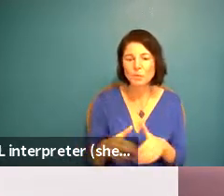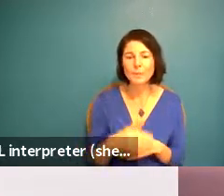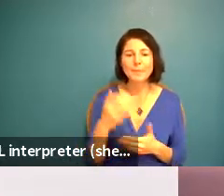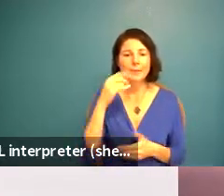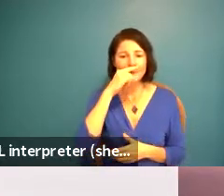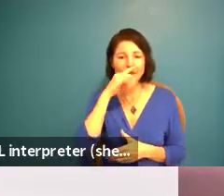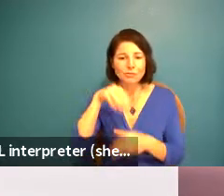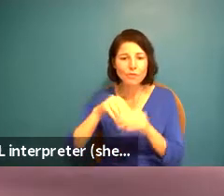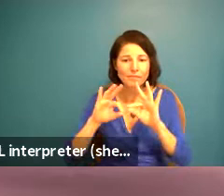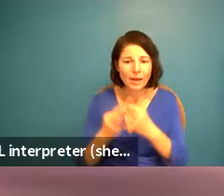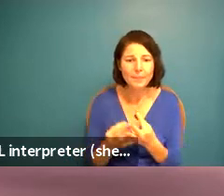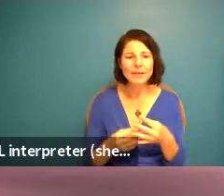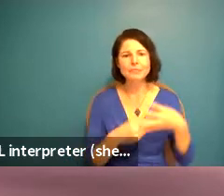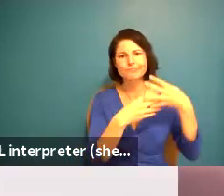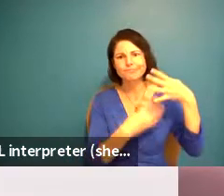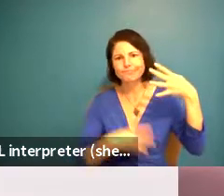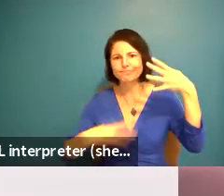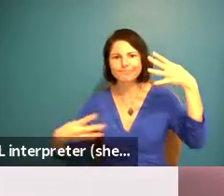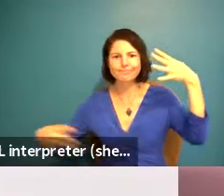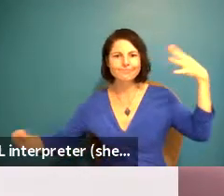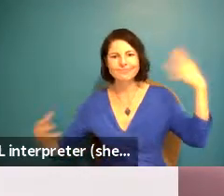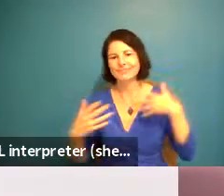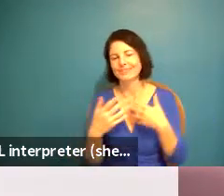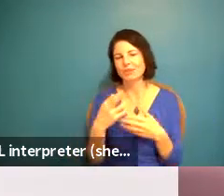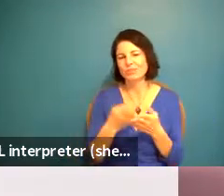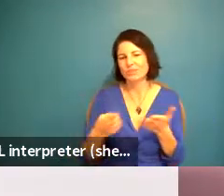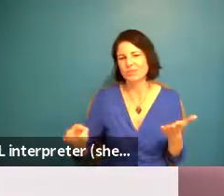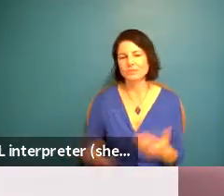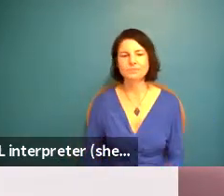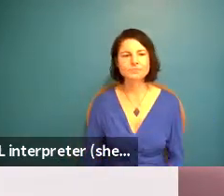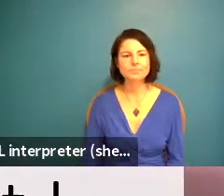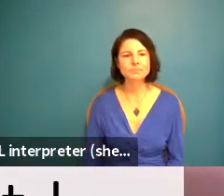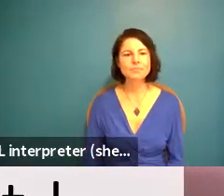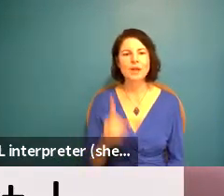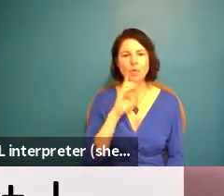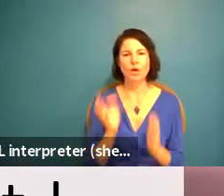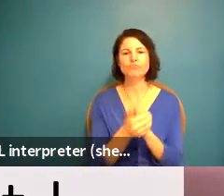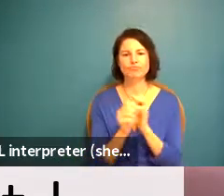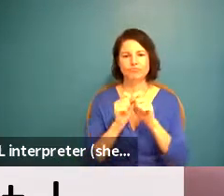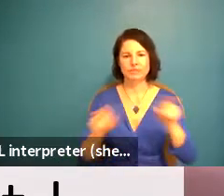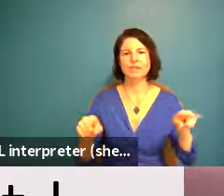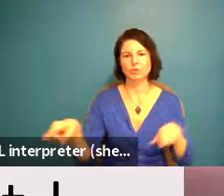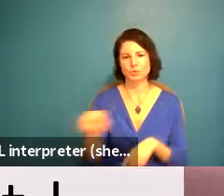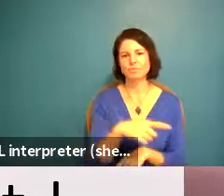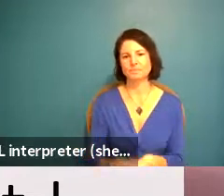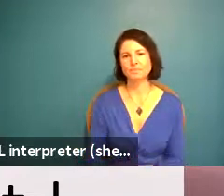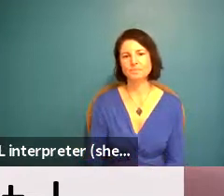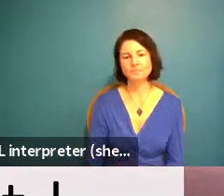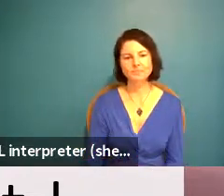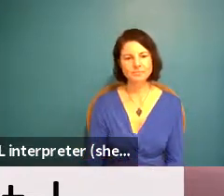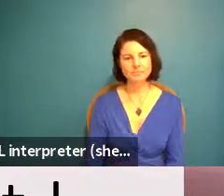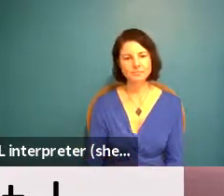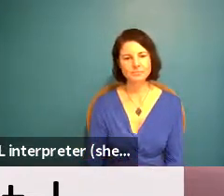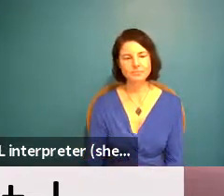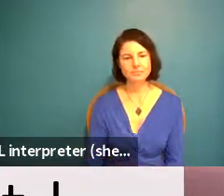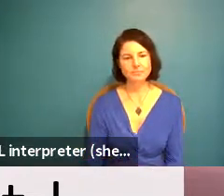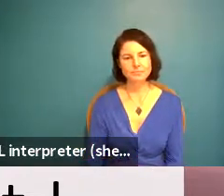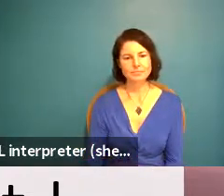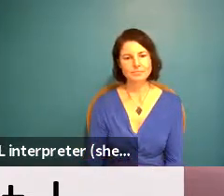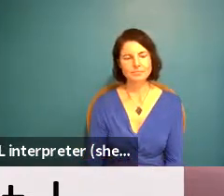are lots of these slides are just resources. So I'm going to send these out to all of you so you have them. And I just want to end on